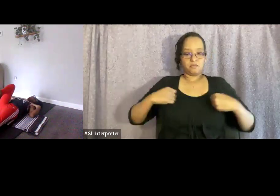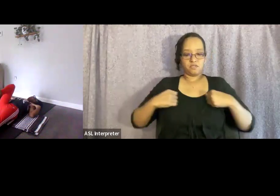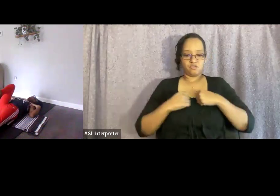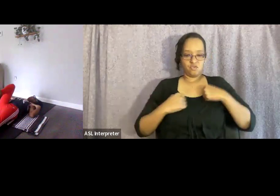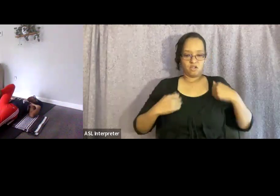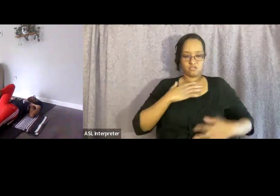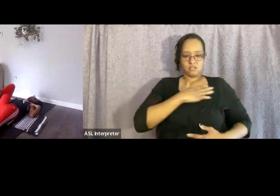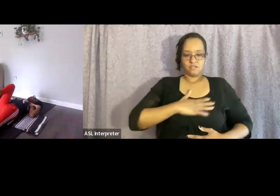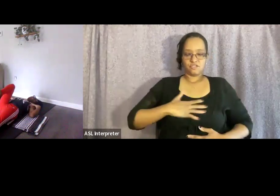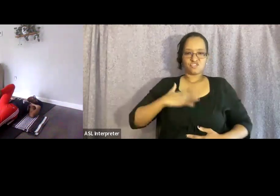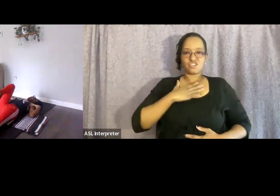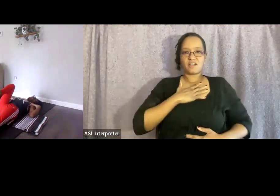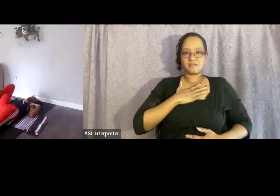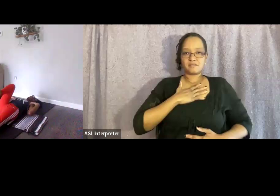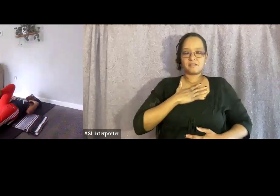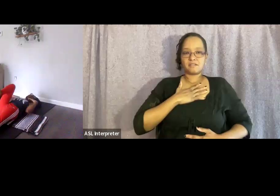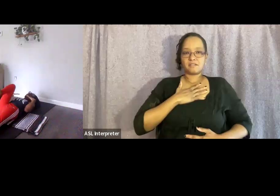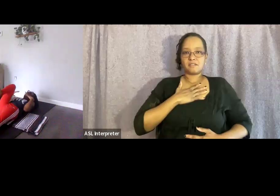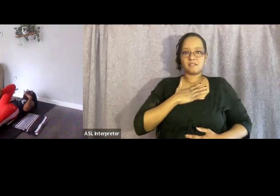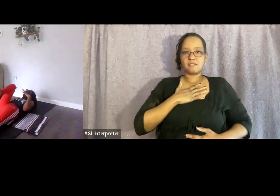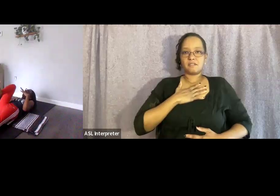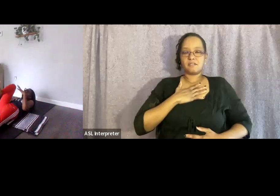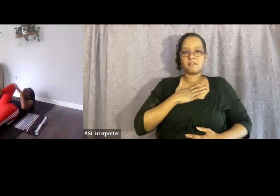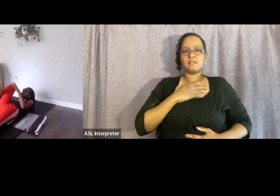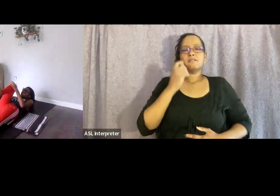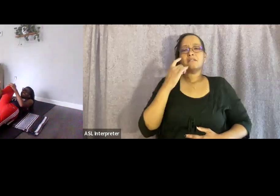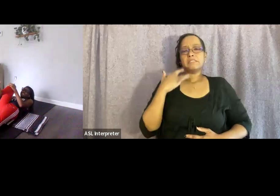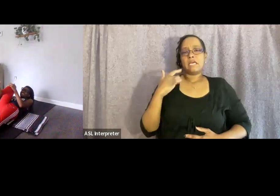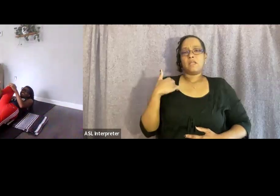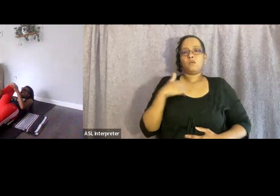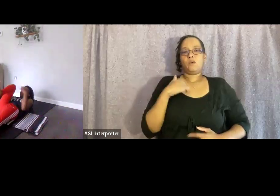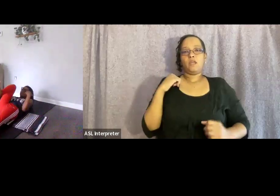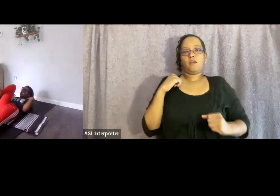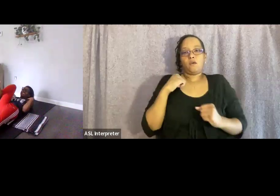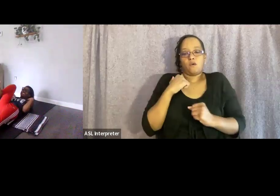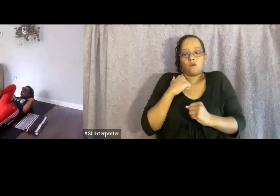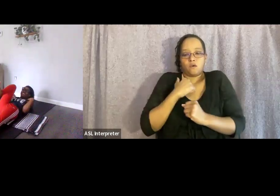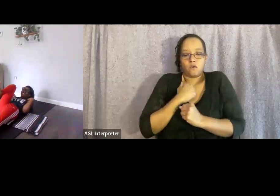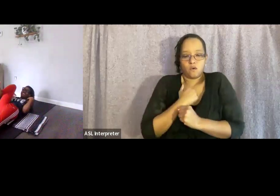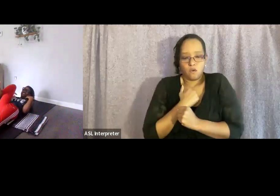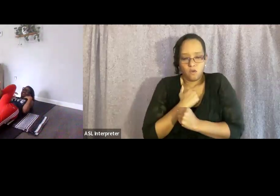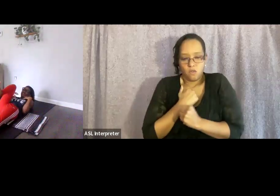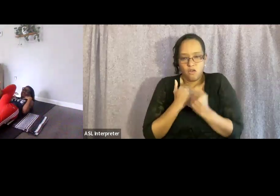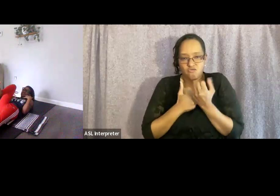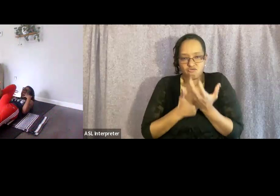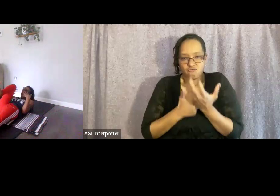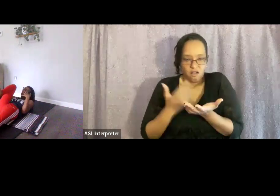The tendency, I see here, is to curl up, and make the neck, and the shoulders,